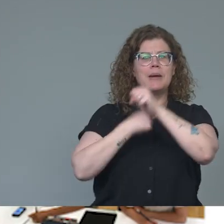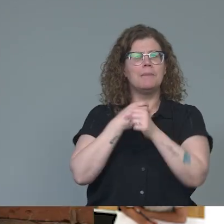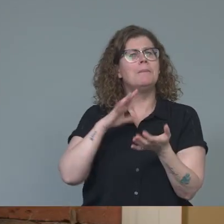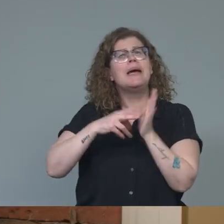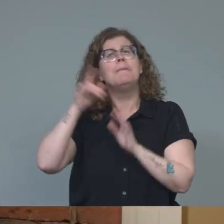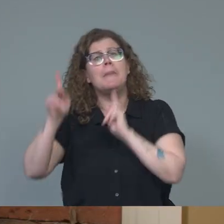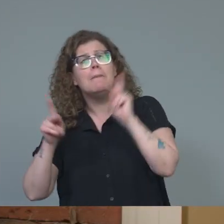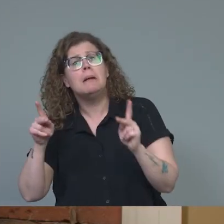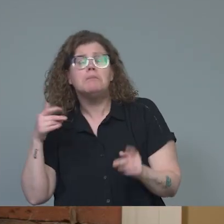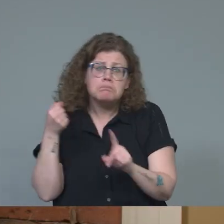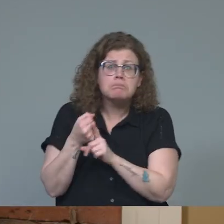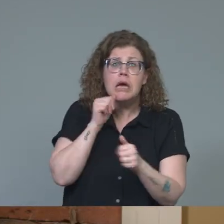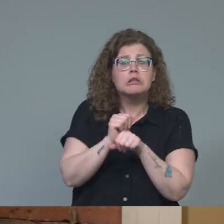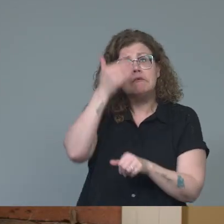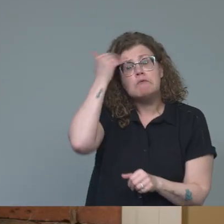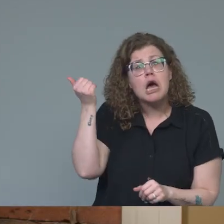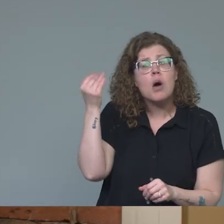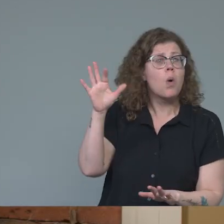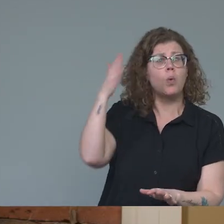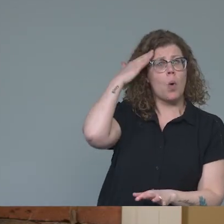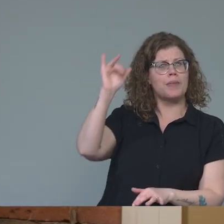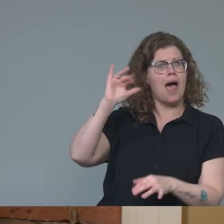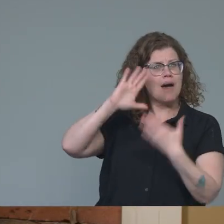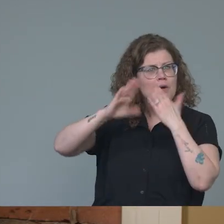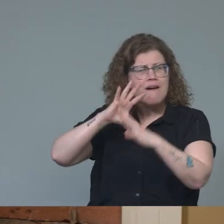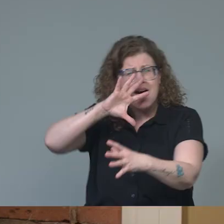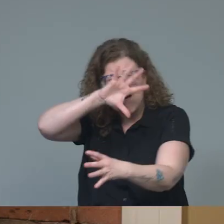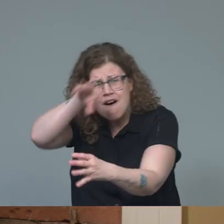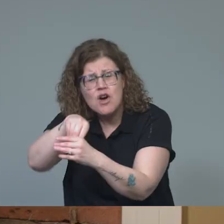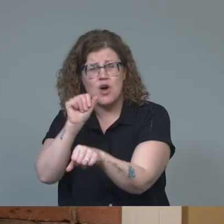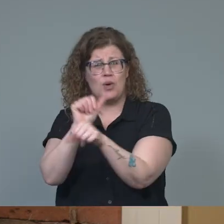When a final artwork is installed and it engages the community effectively throughout, it has all